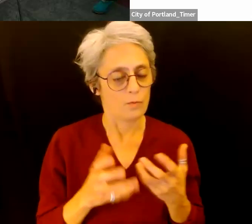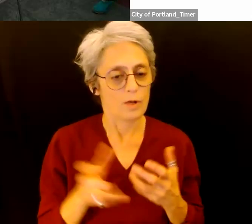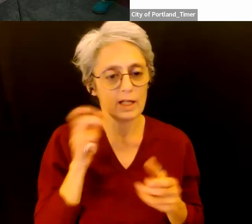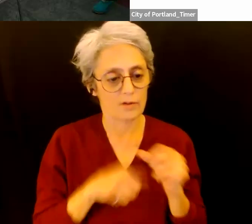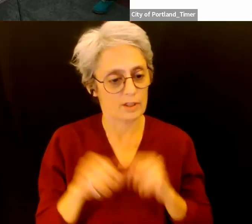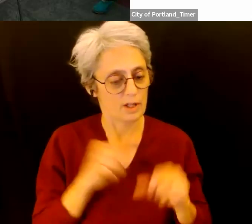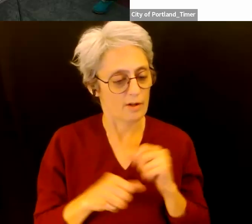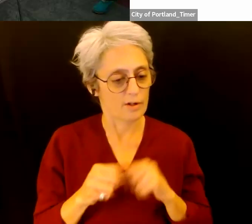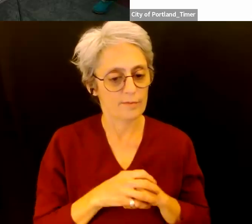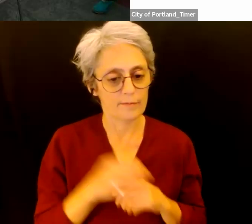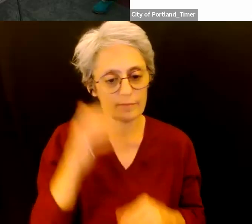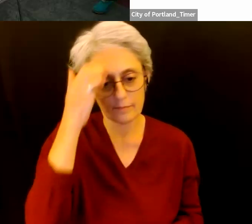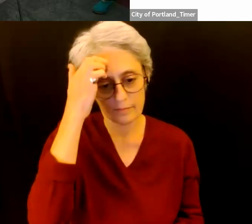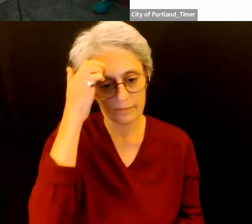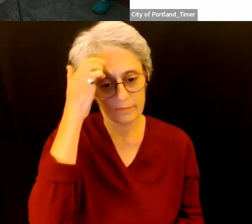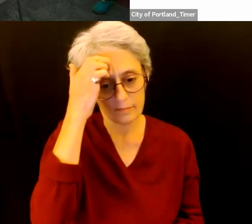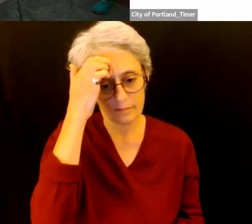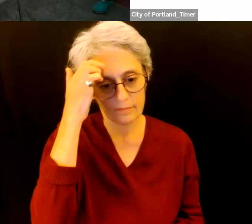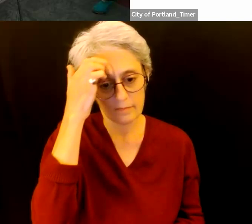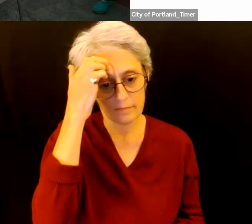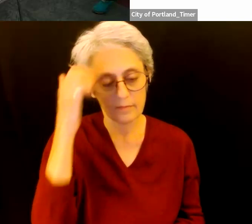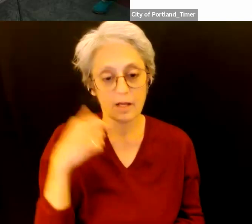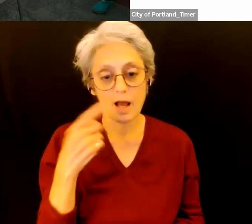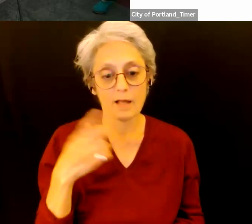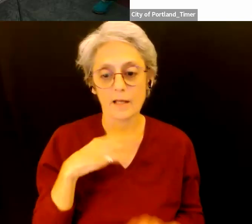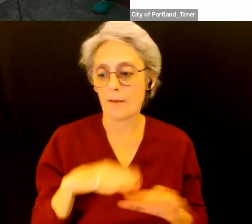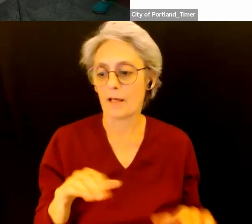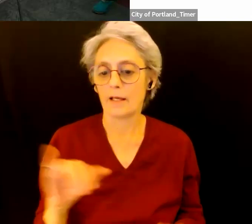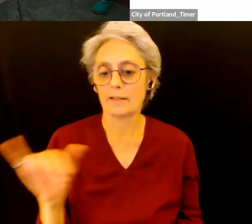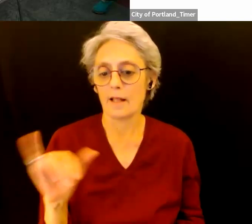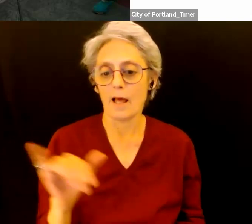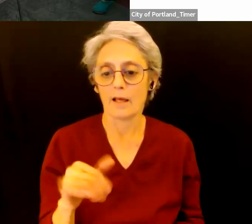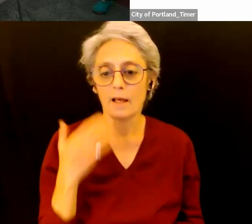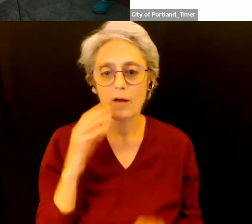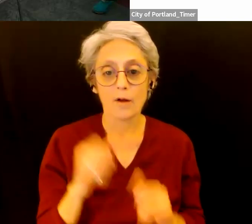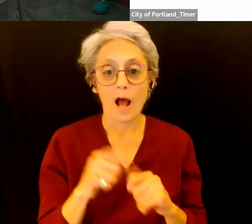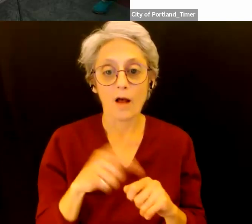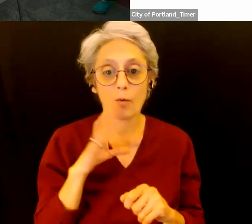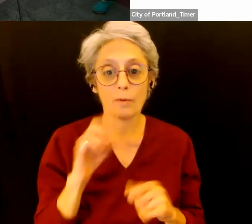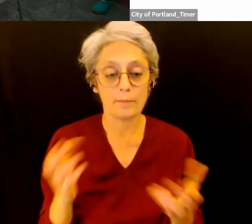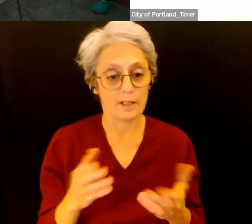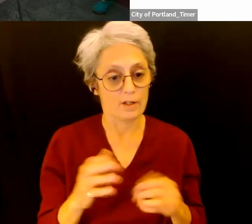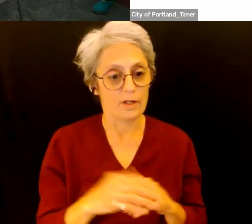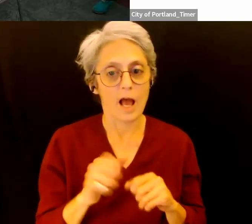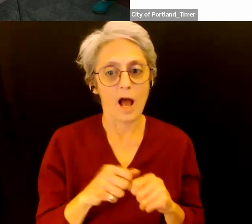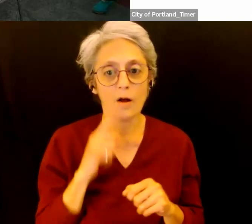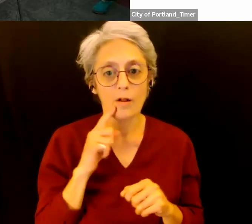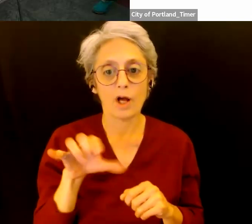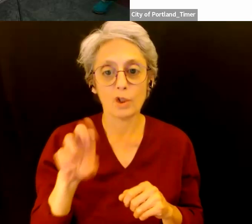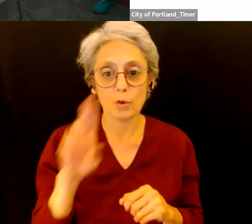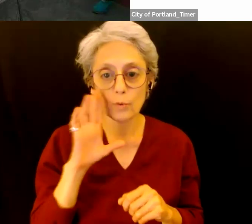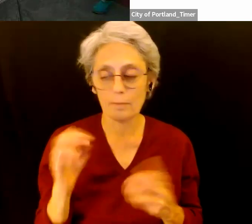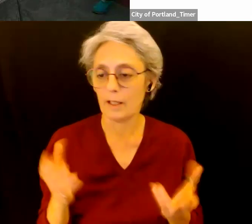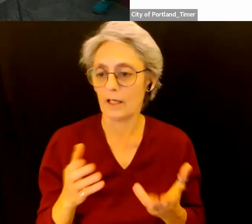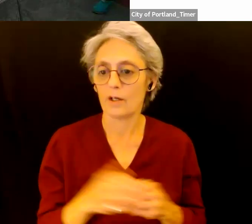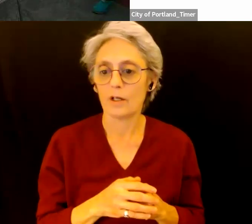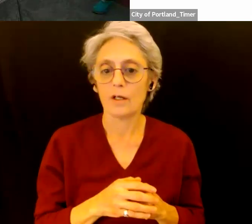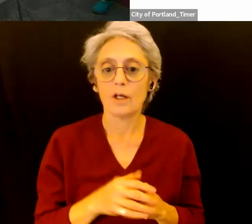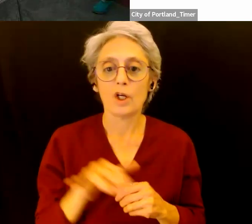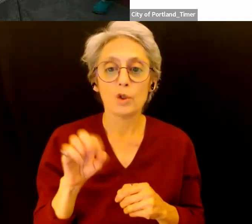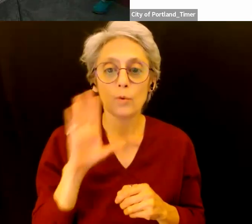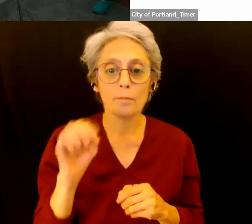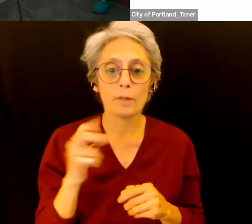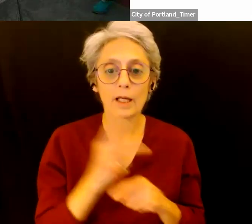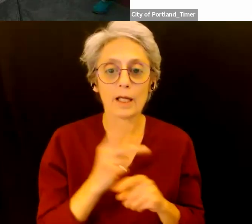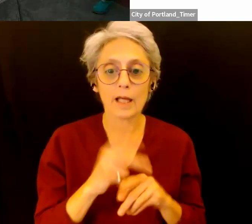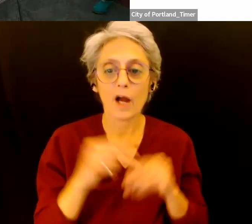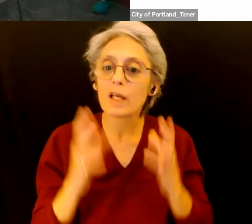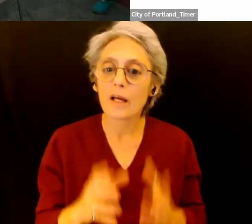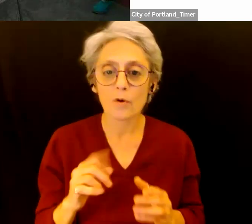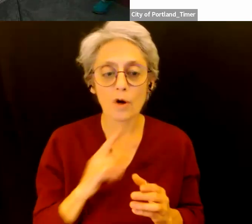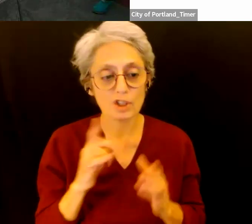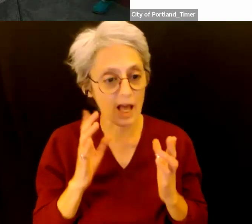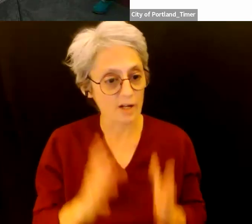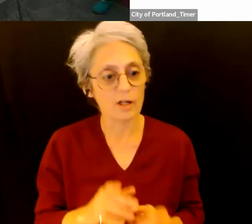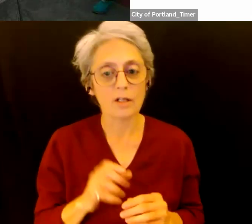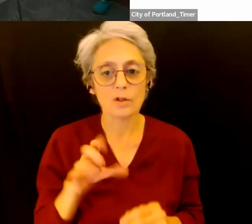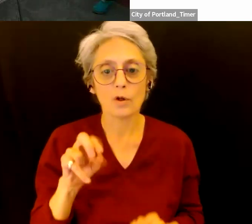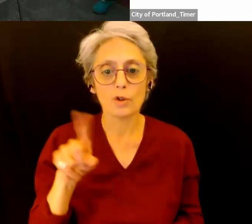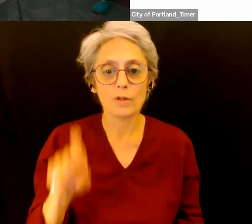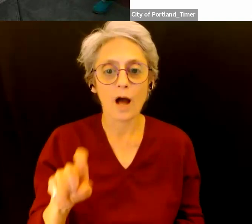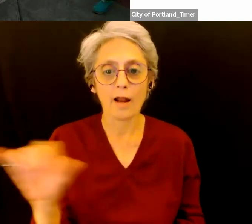And I tell my kids, like. I don't know how long we'll be here. I don't know how long you'll be here but You're going to be a caregiver or a janitor. So you got to like know what you got to do